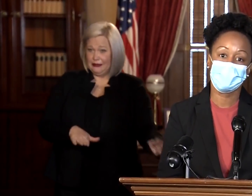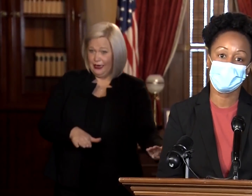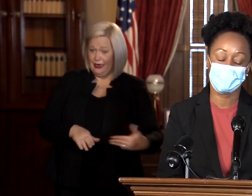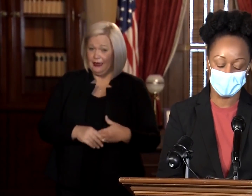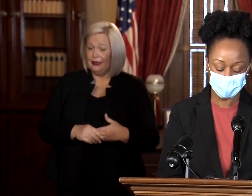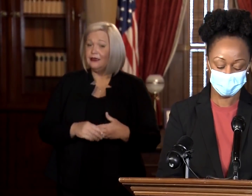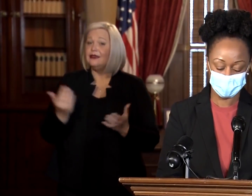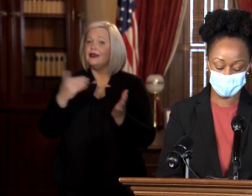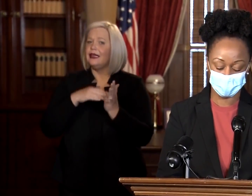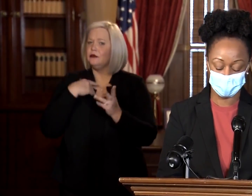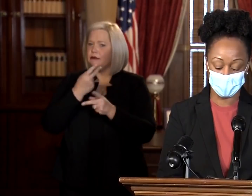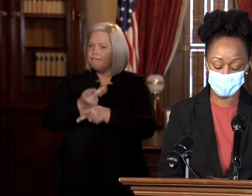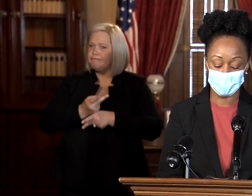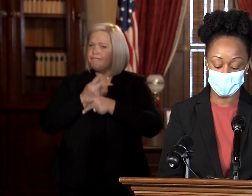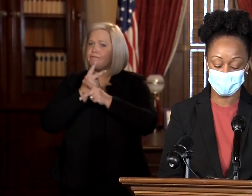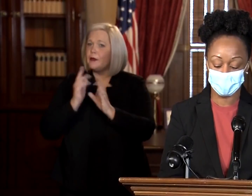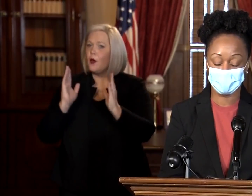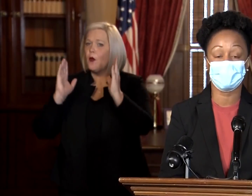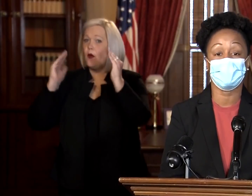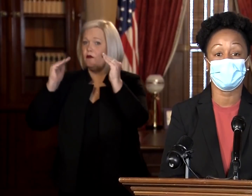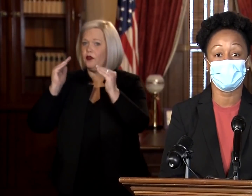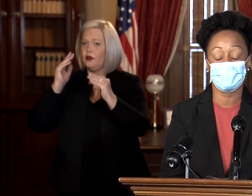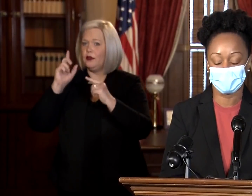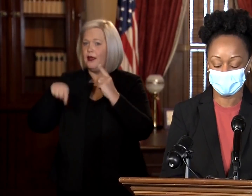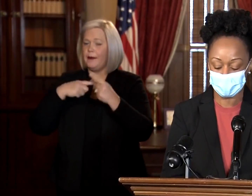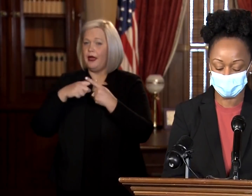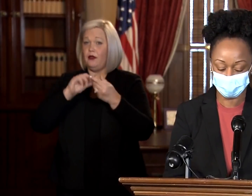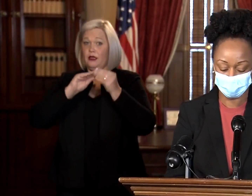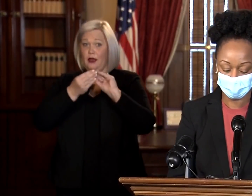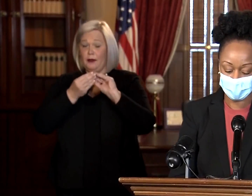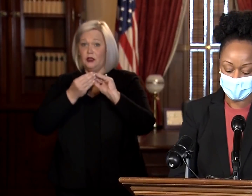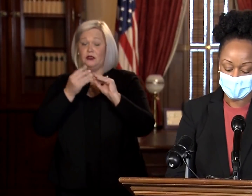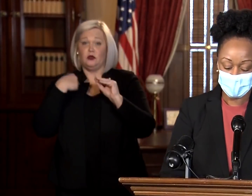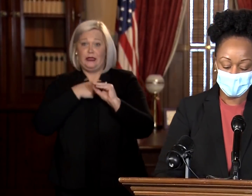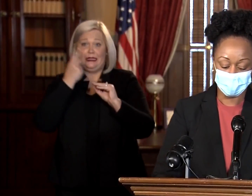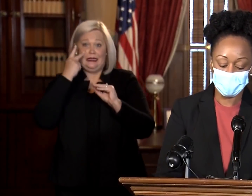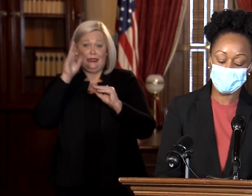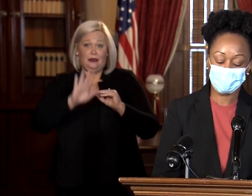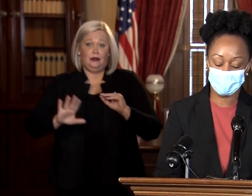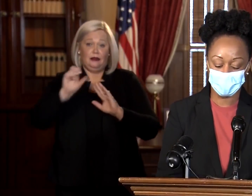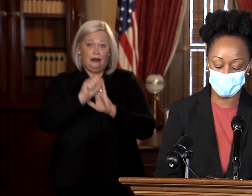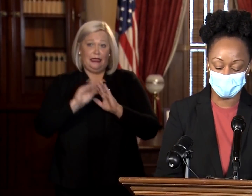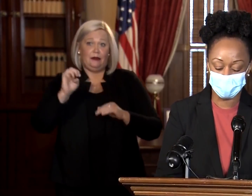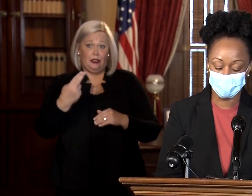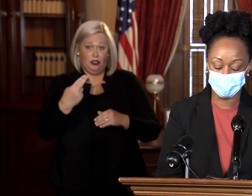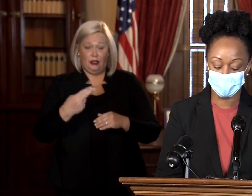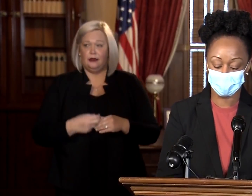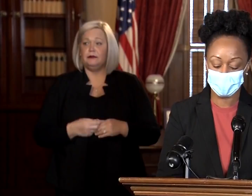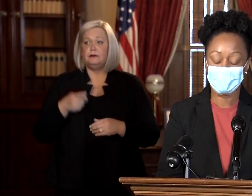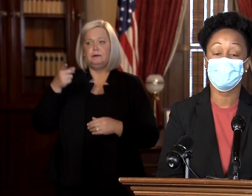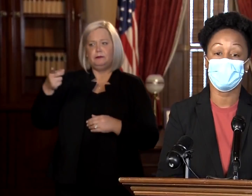due to Covid-19. As the governor mentioned, we As the governor mentioned, we are cautiously optimistic about are cautiously optimistic about the data we are seeing in the